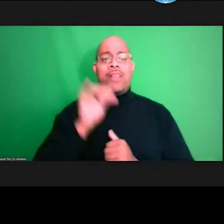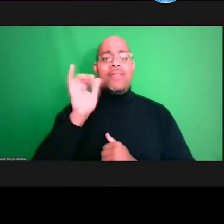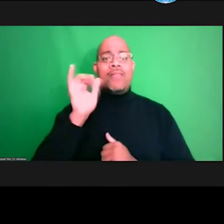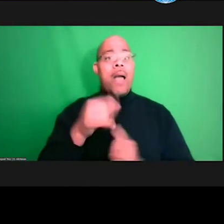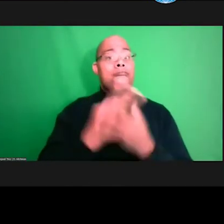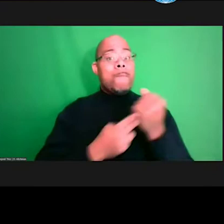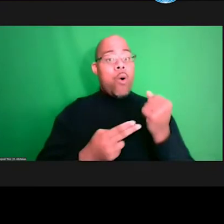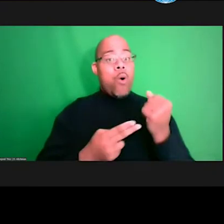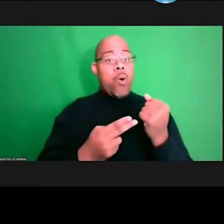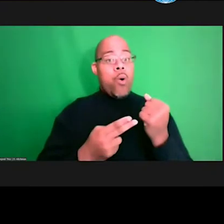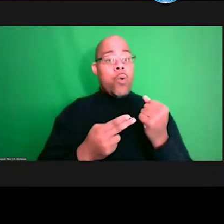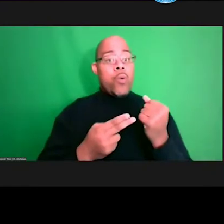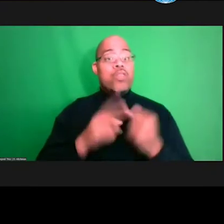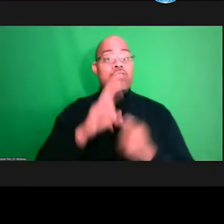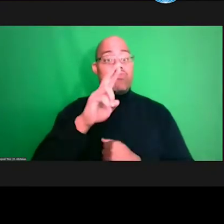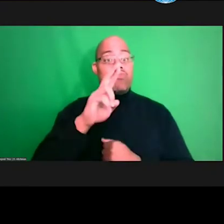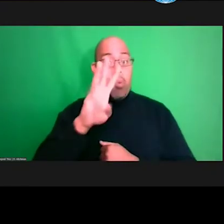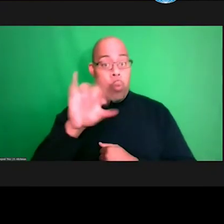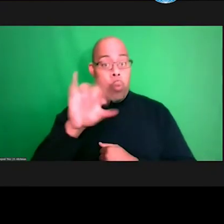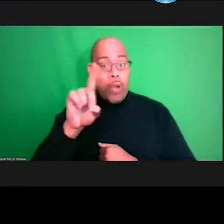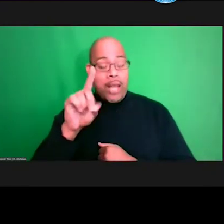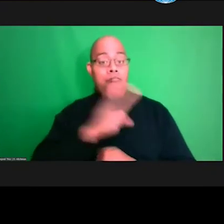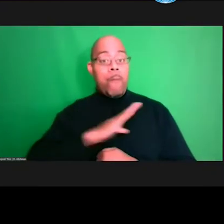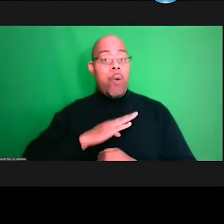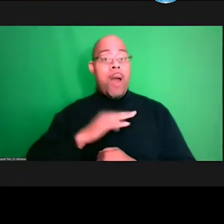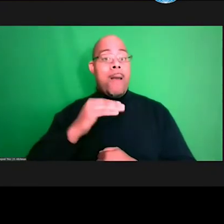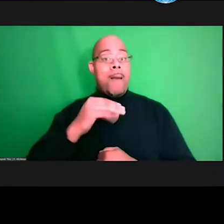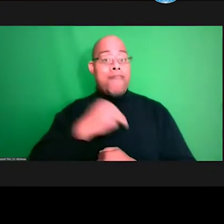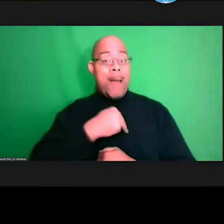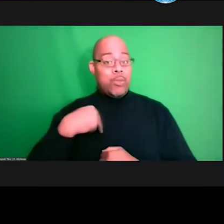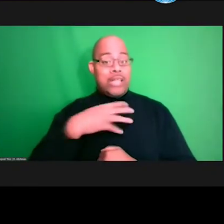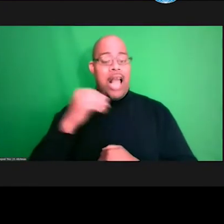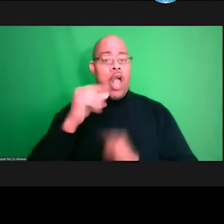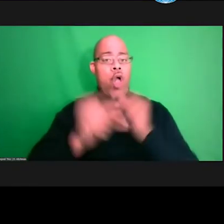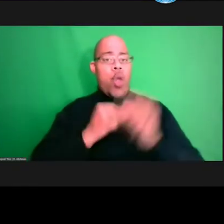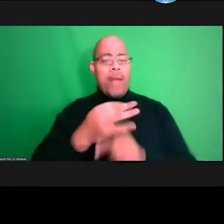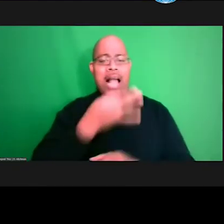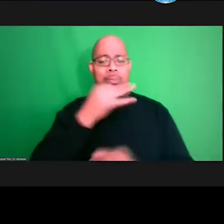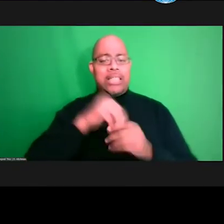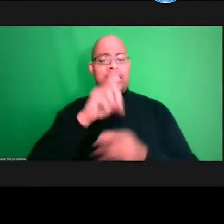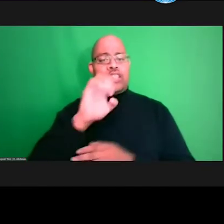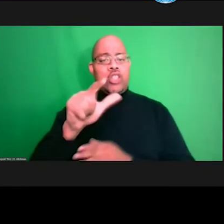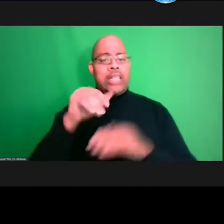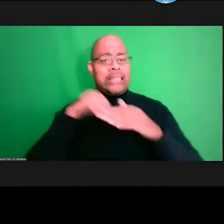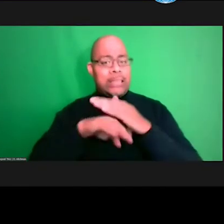board members and global experts in digital accessibility discussing accessibility as